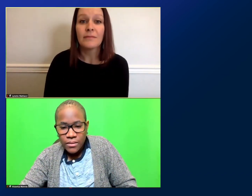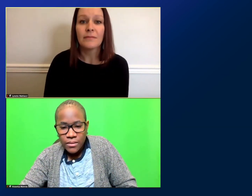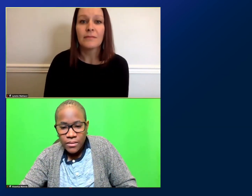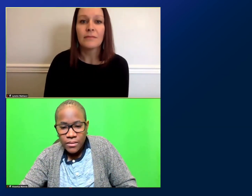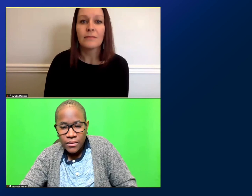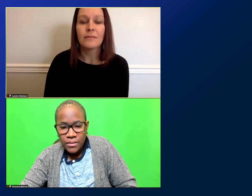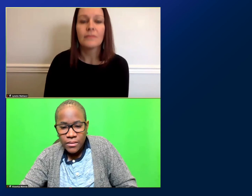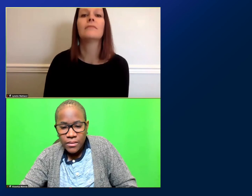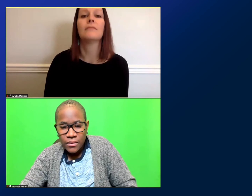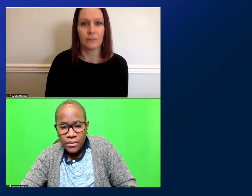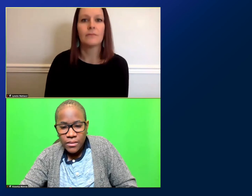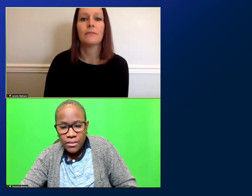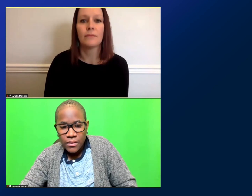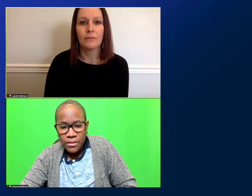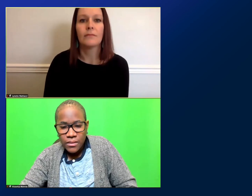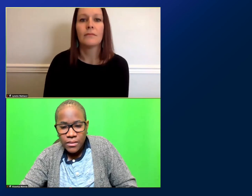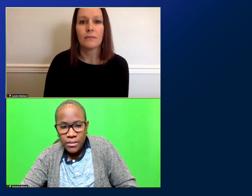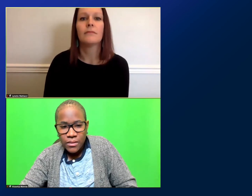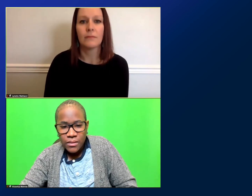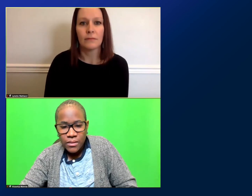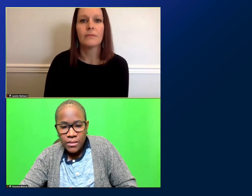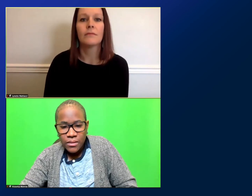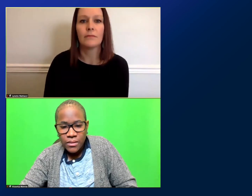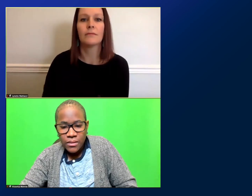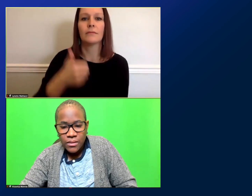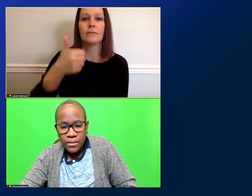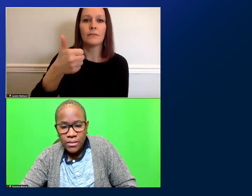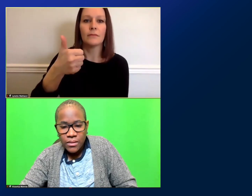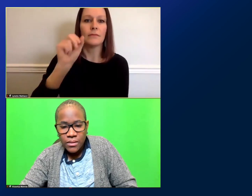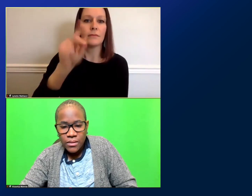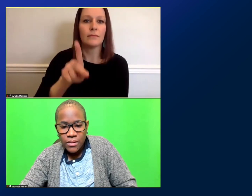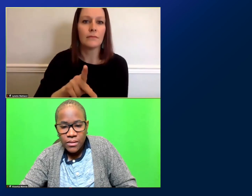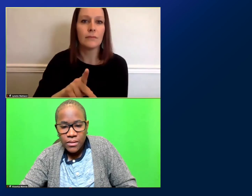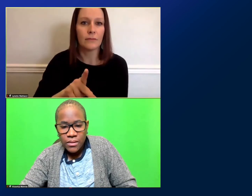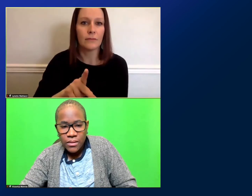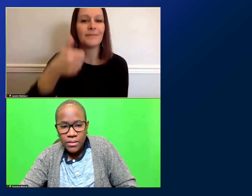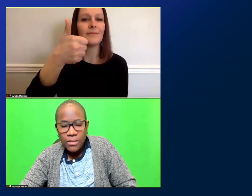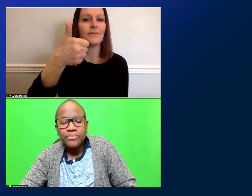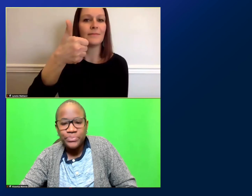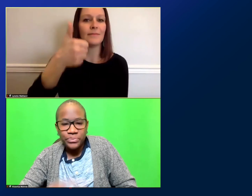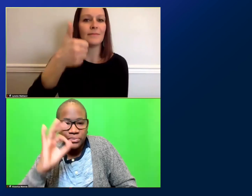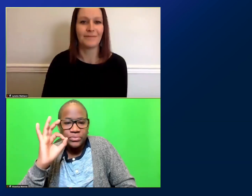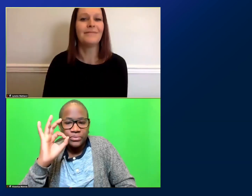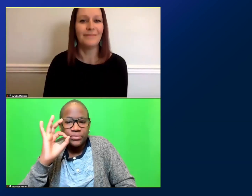i'll wait for them to catch up okay looks like we're good